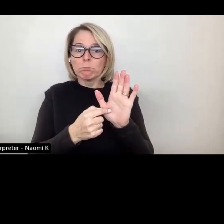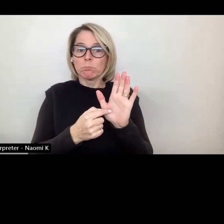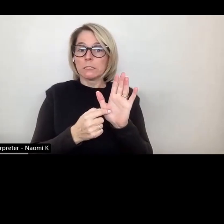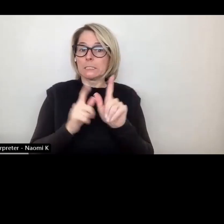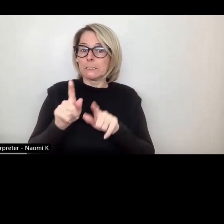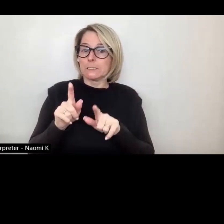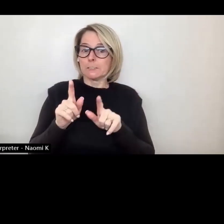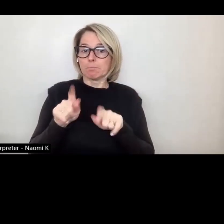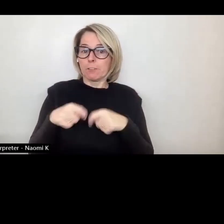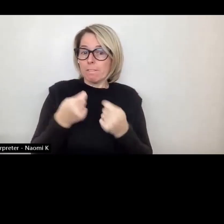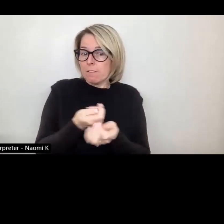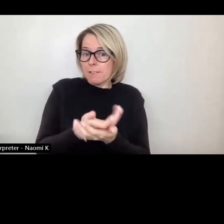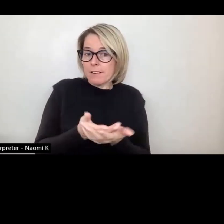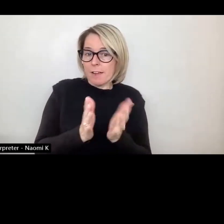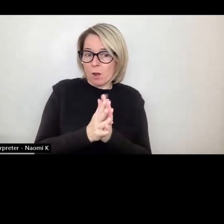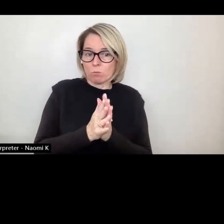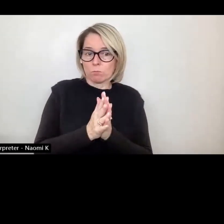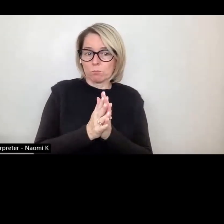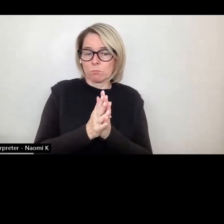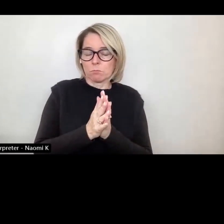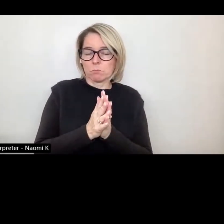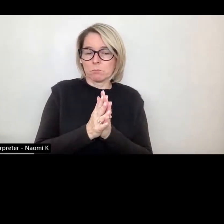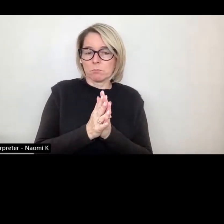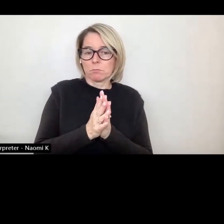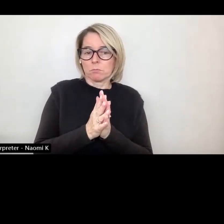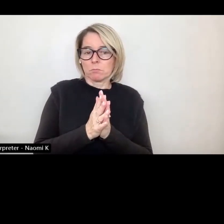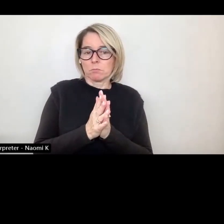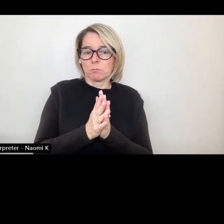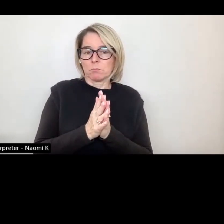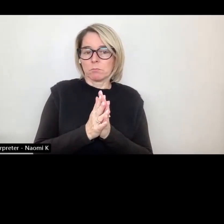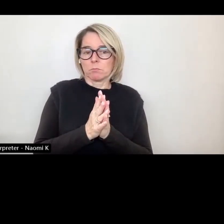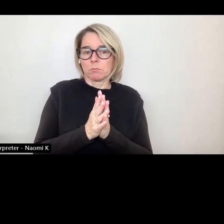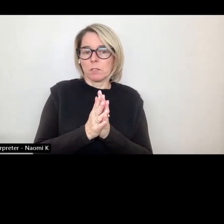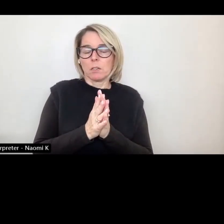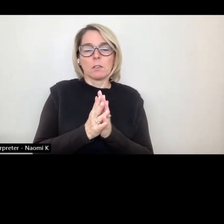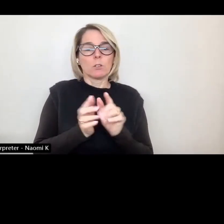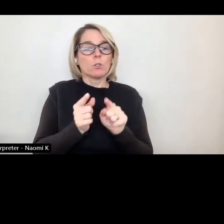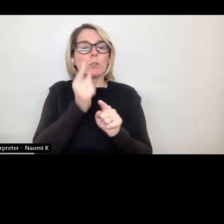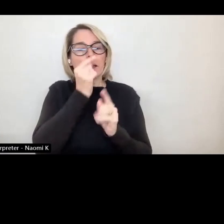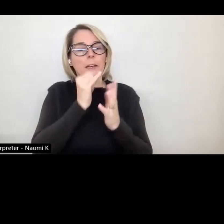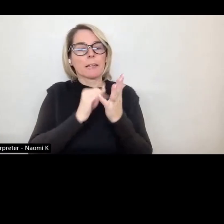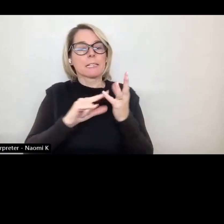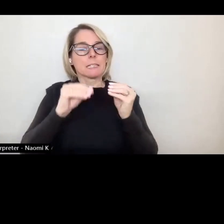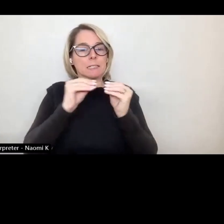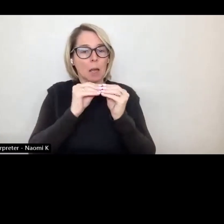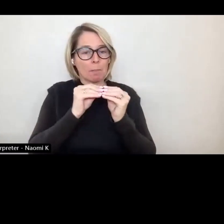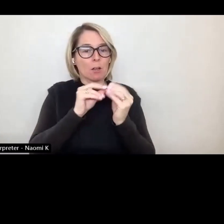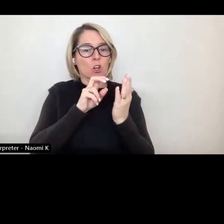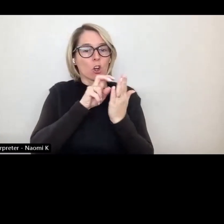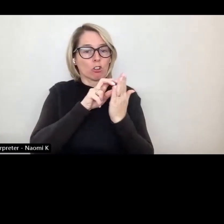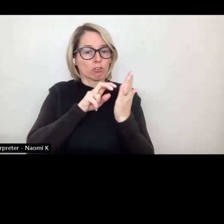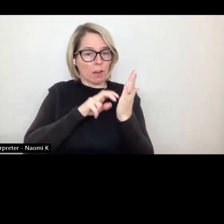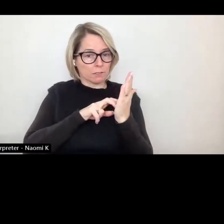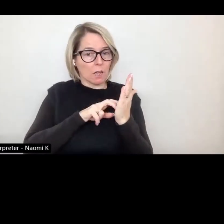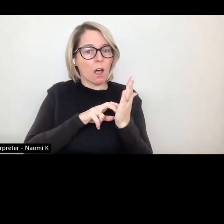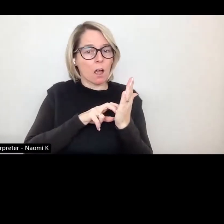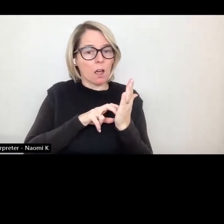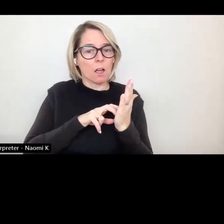But you can be a subcontractor in one application and a sole provider in another.